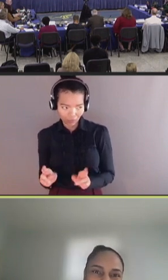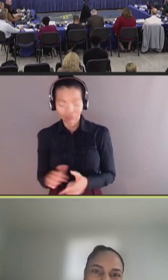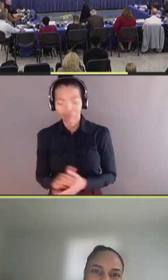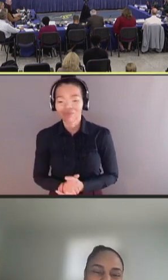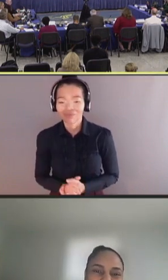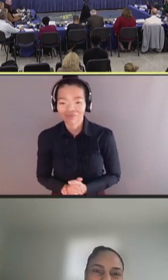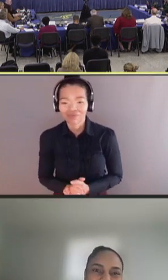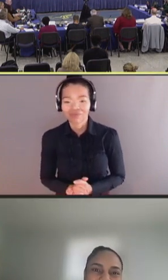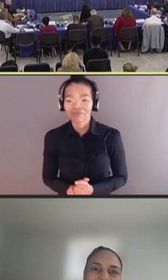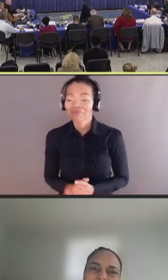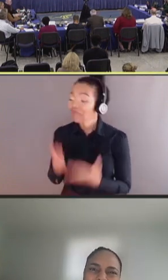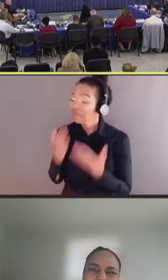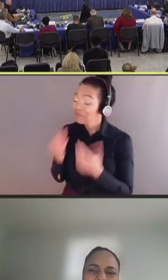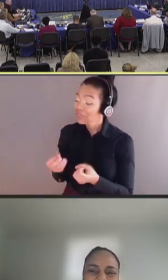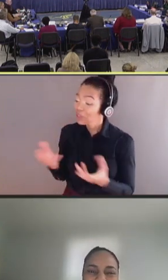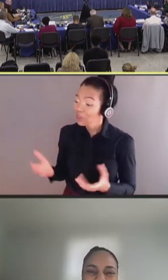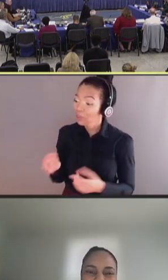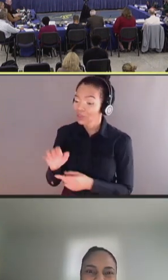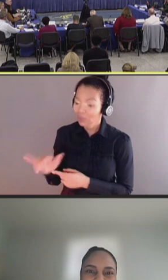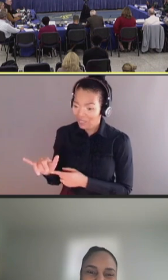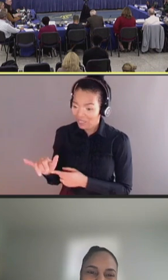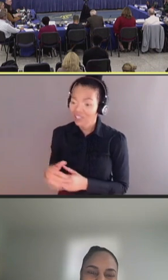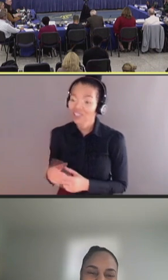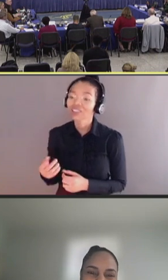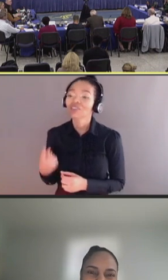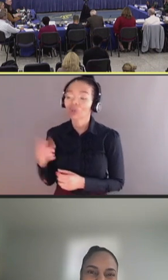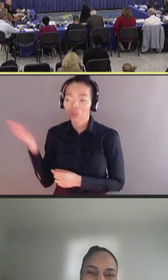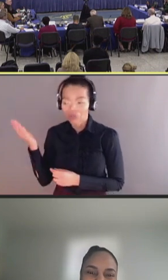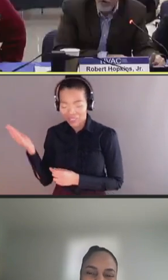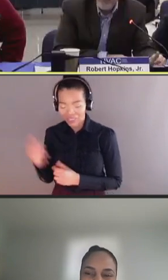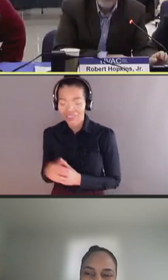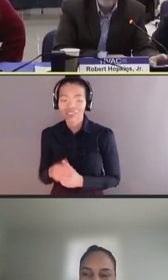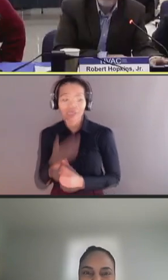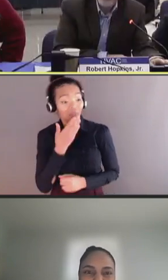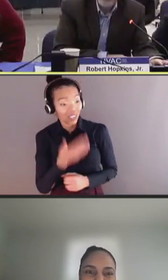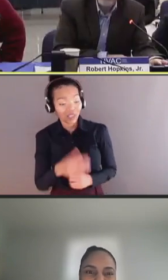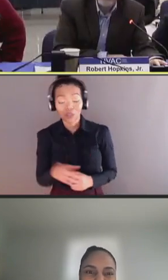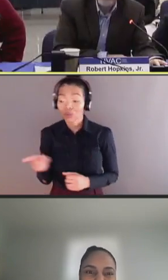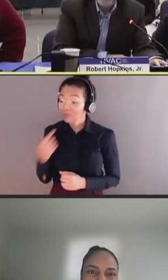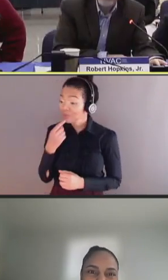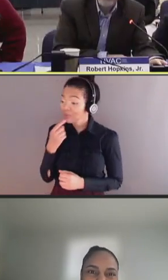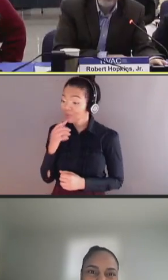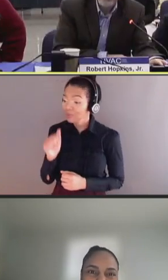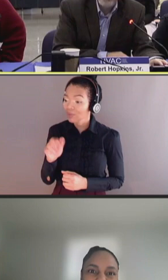Robert Hopkins: Well, thank you very much, May, for this presentation. May Malik: Thank you. Robert Hopkins: And, you know, you mentioned the Arkansas Media Tour. You